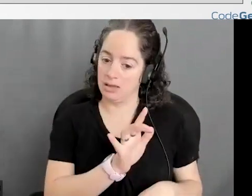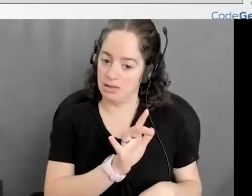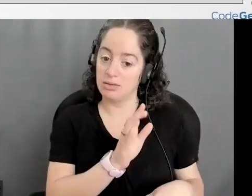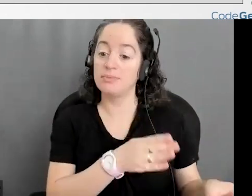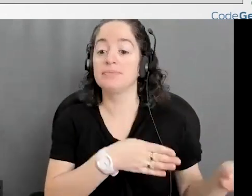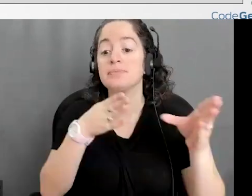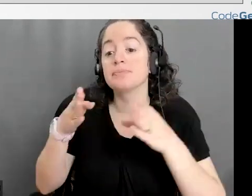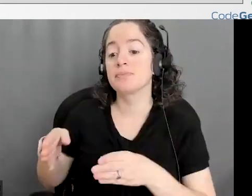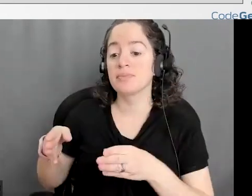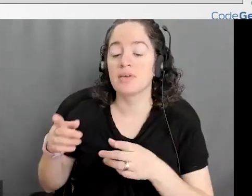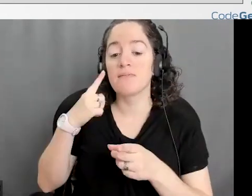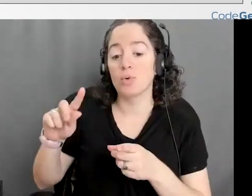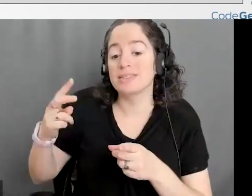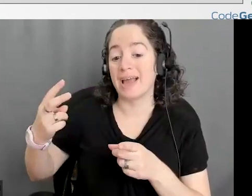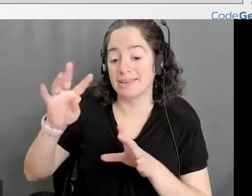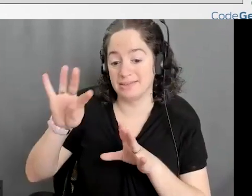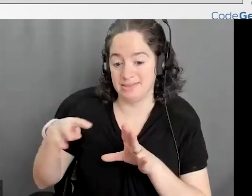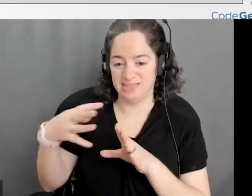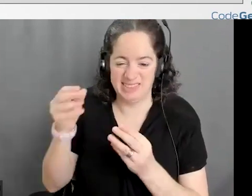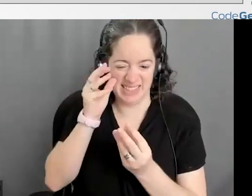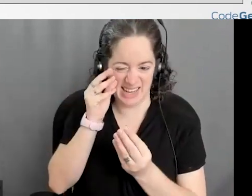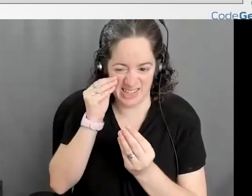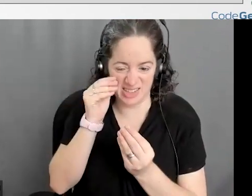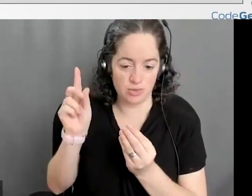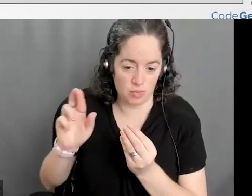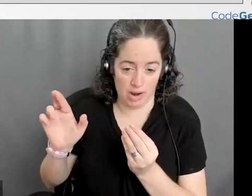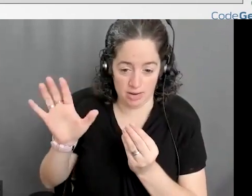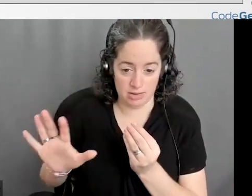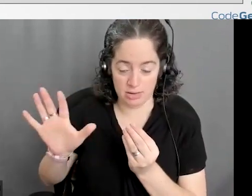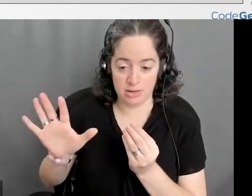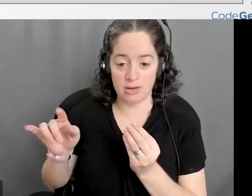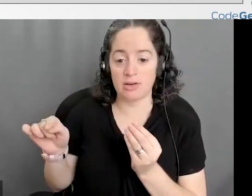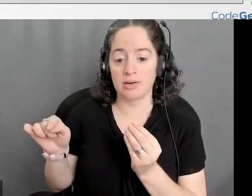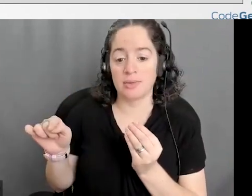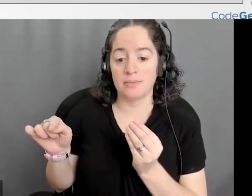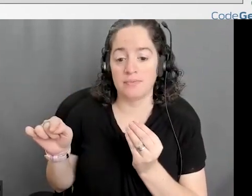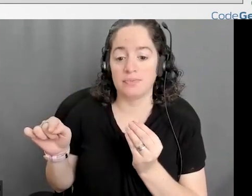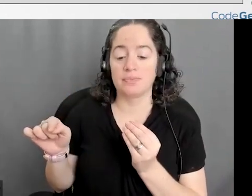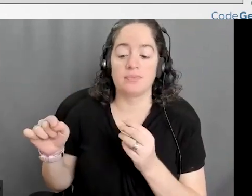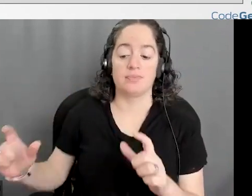Then within the data table on the right side of the screen, I do have, again,